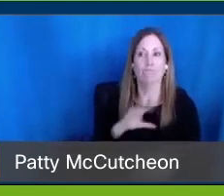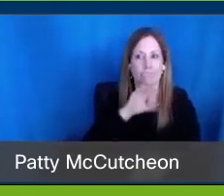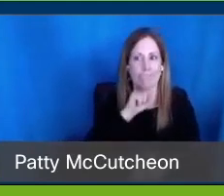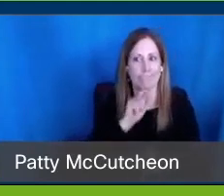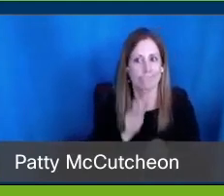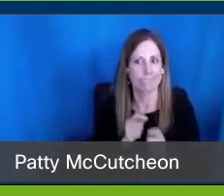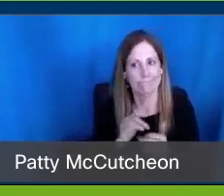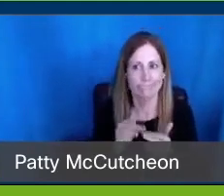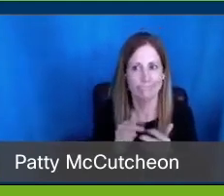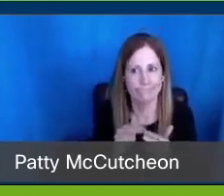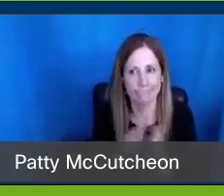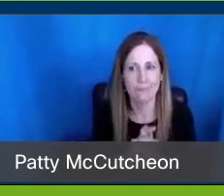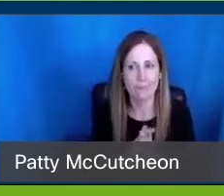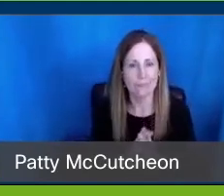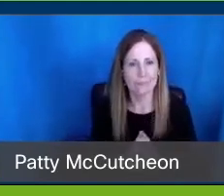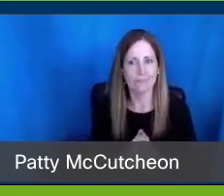you're, like, "Never! No! They gotta do this!"